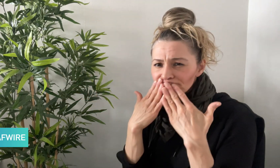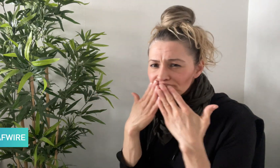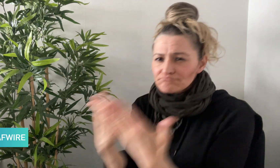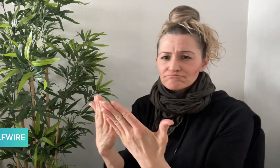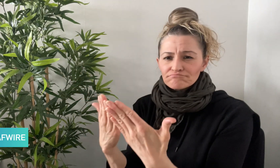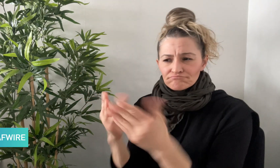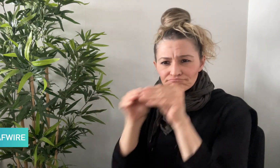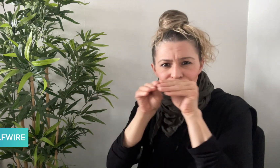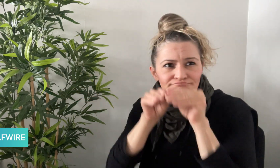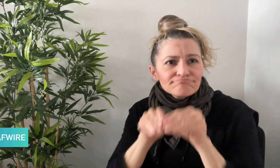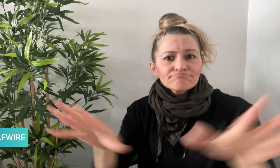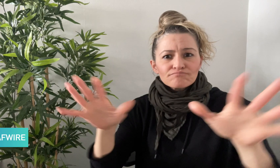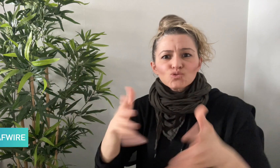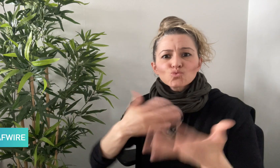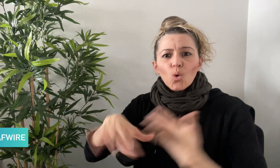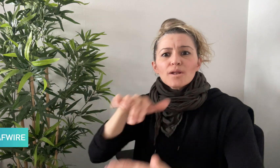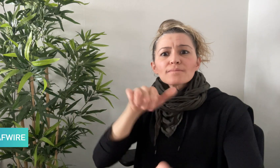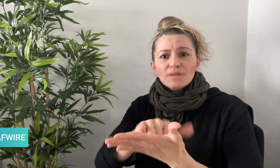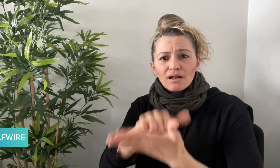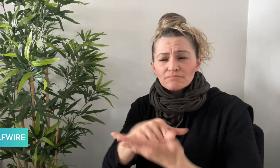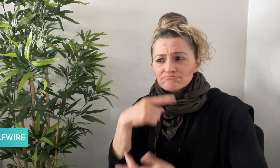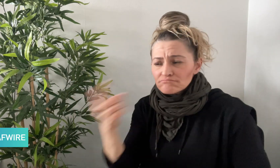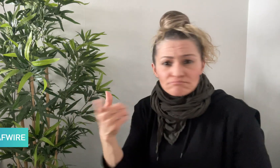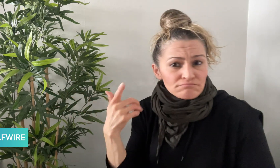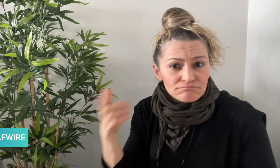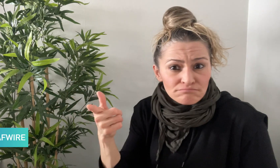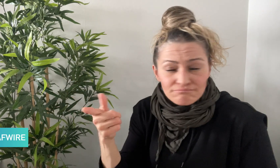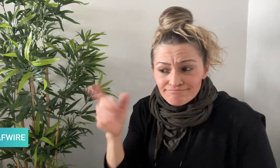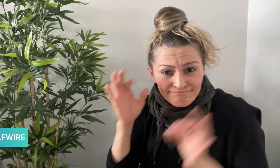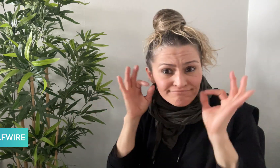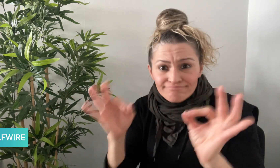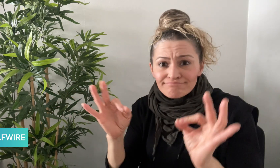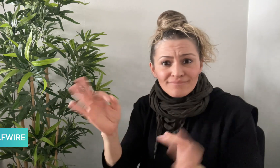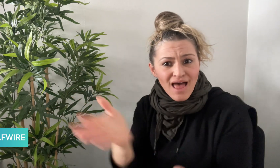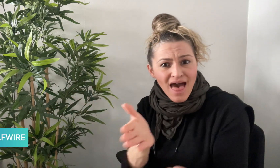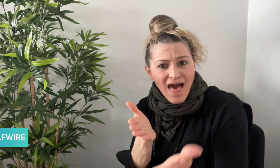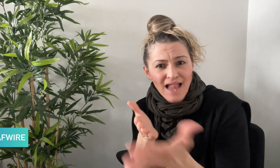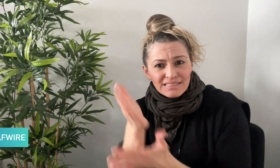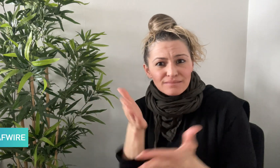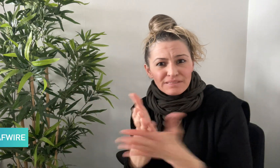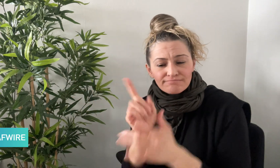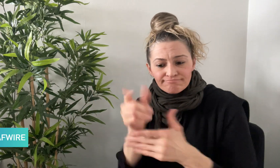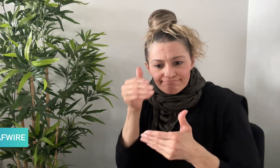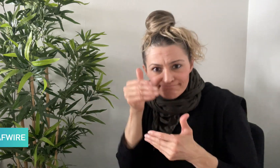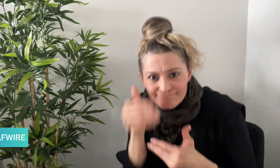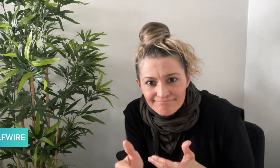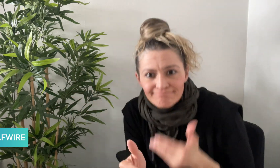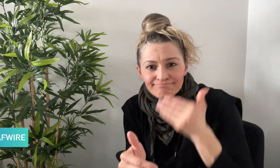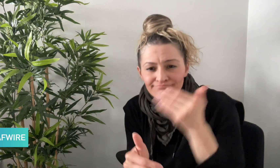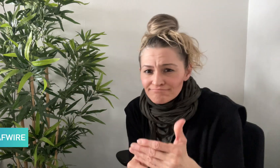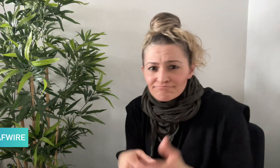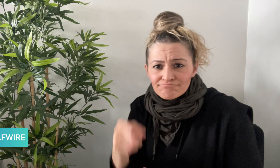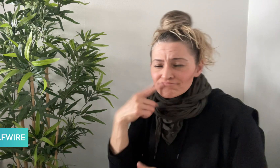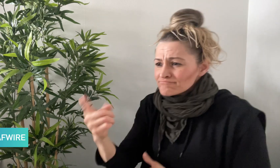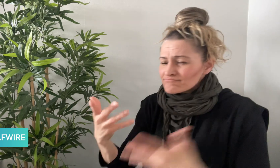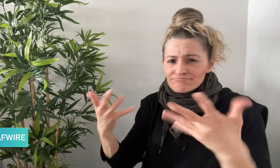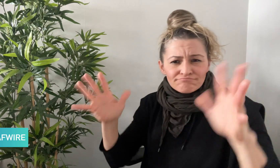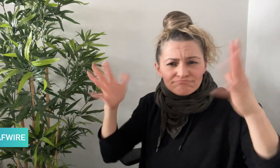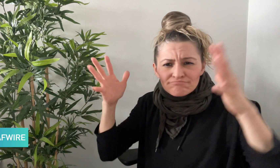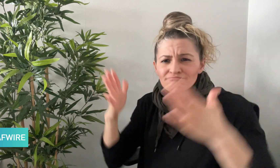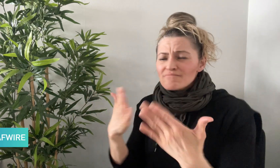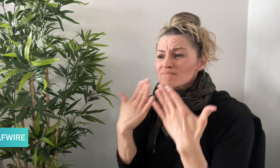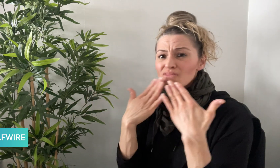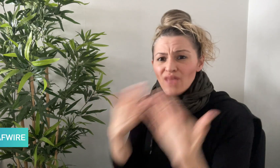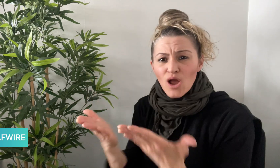on social media for this step to accessibility,